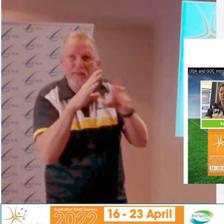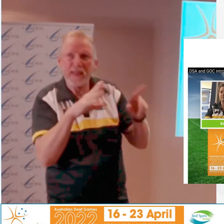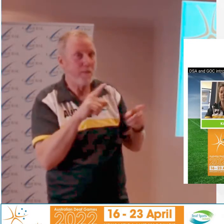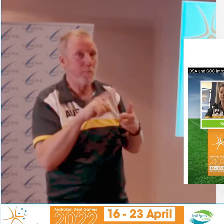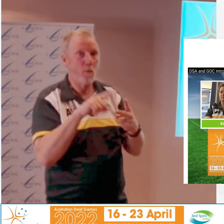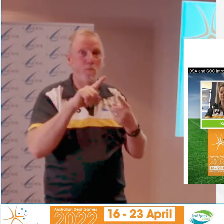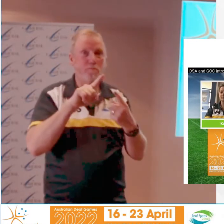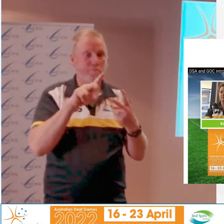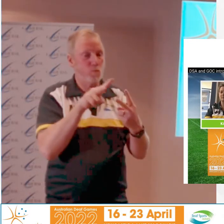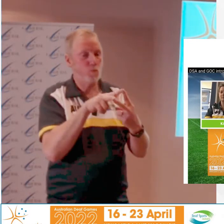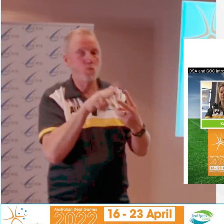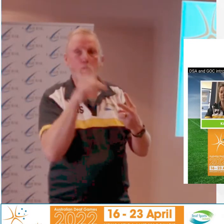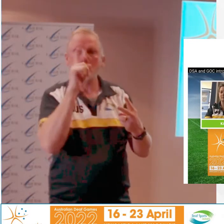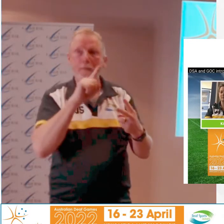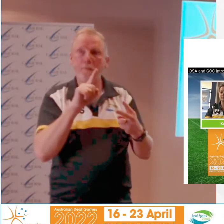it's a bit hard to see here on the powerpoint